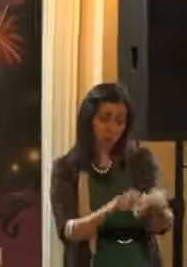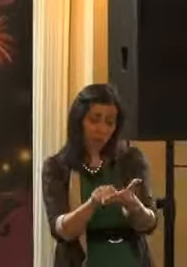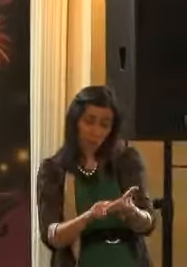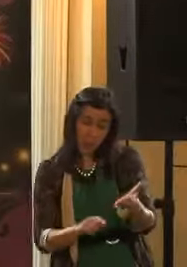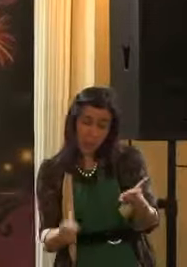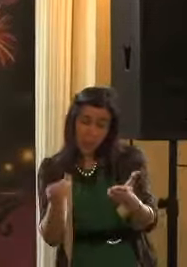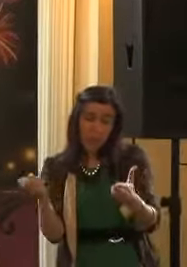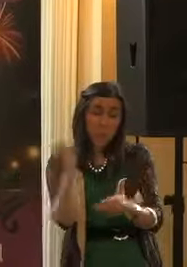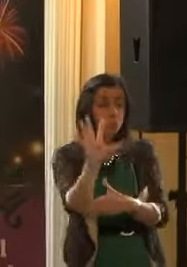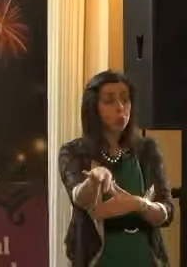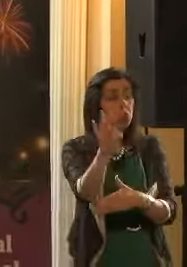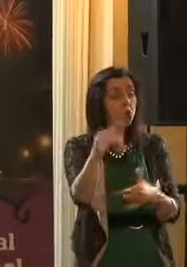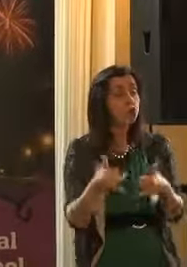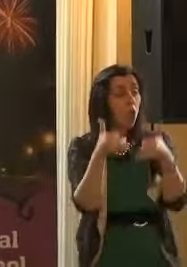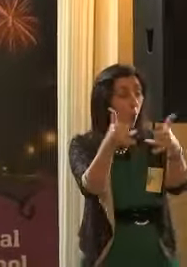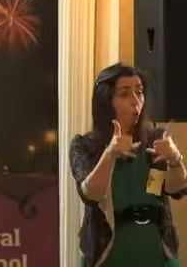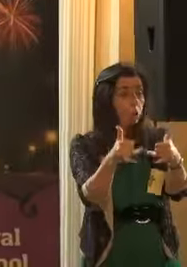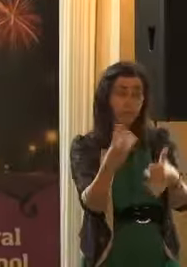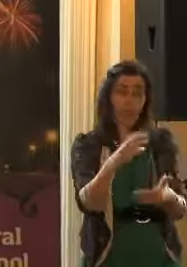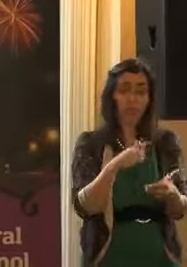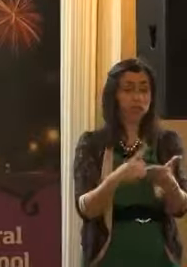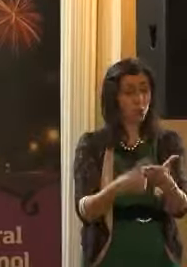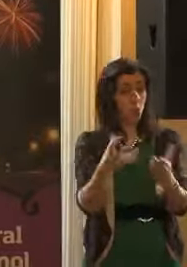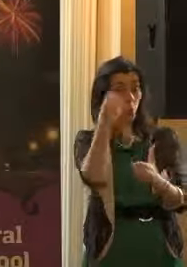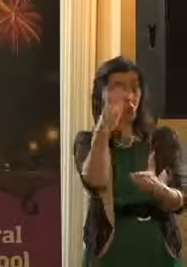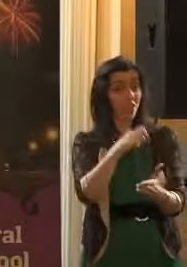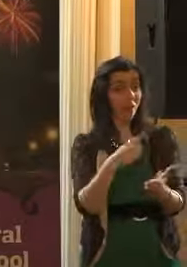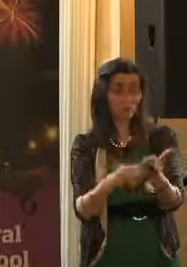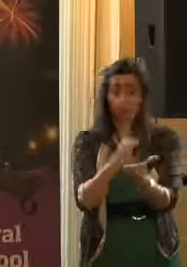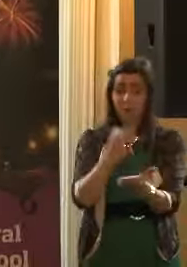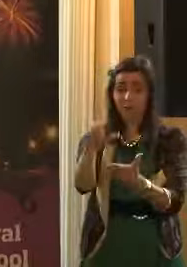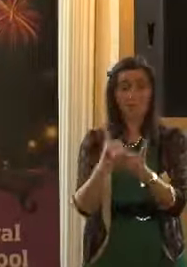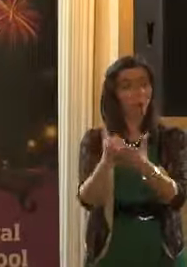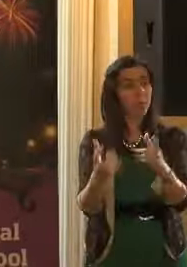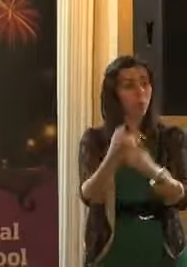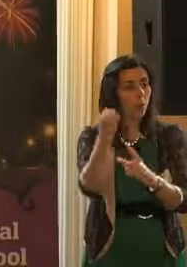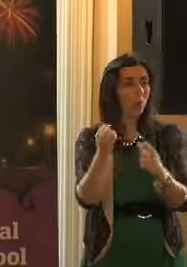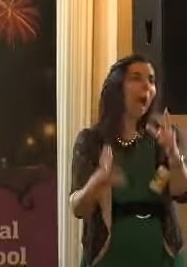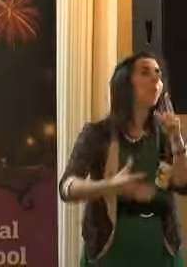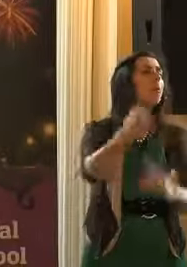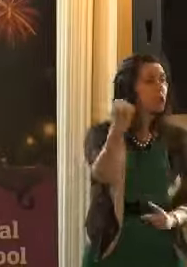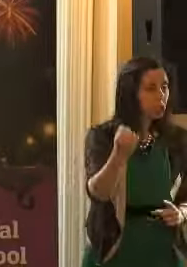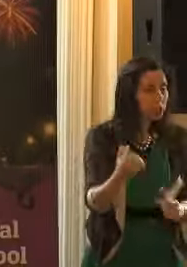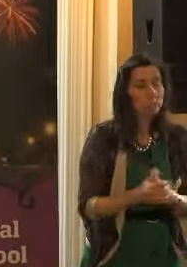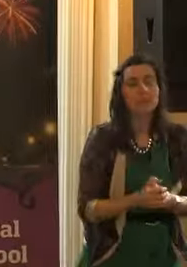and she was chosen and awarded to win £3000 to help her with her ambitions in that